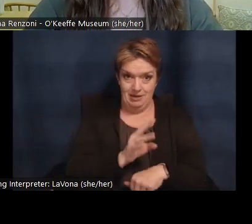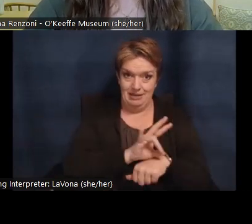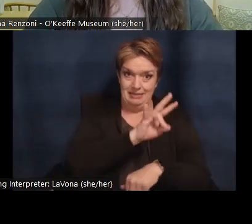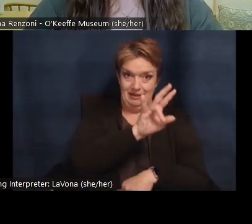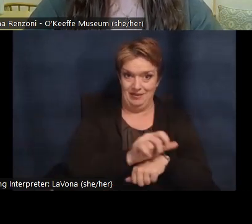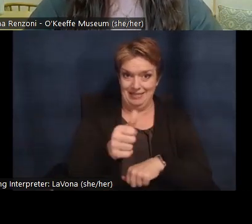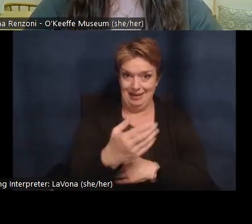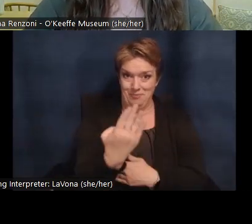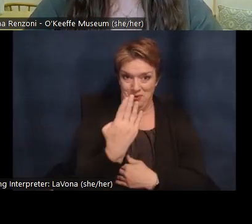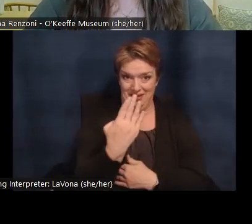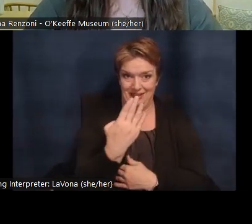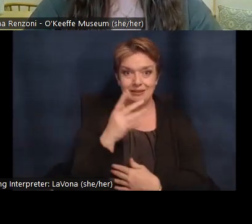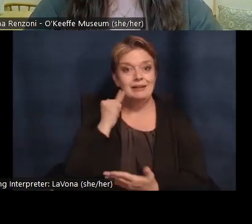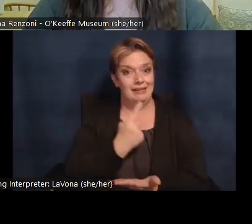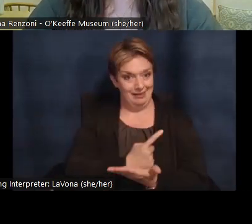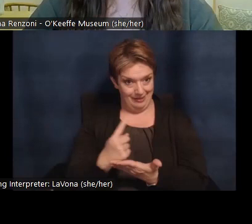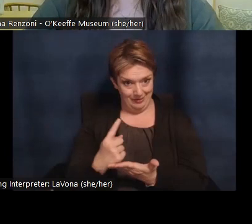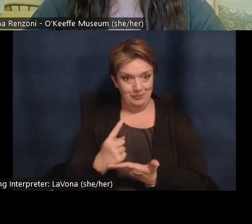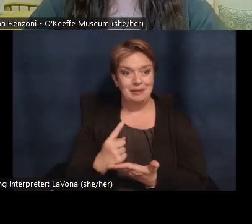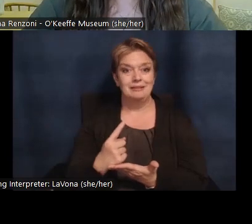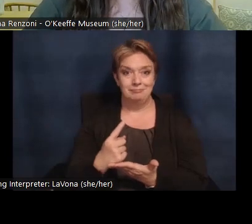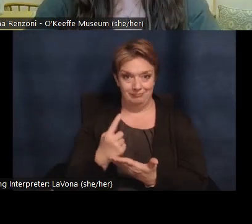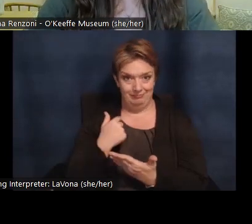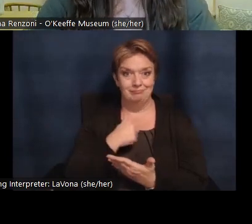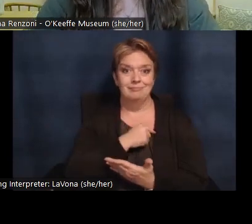And this weekly watering has been happening since the 1800s.